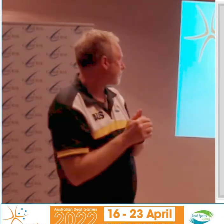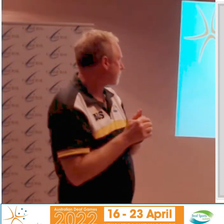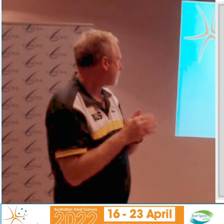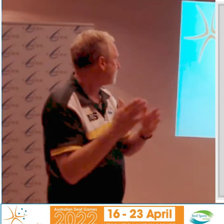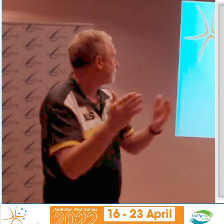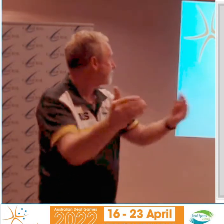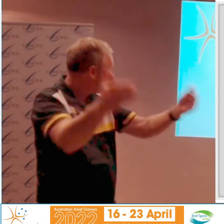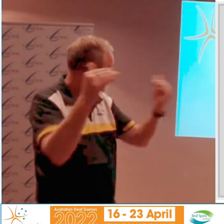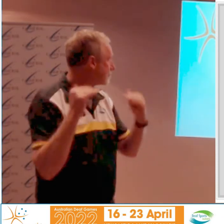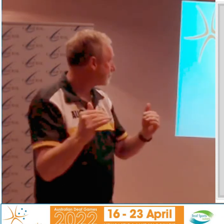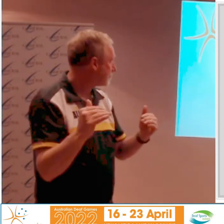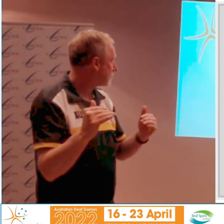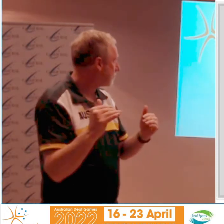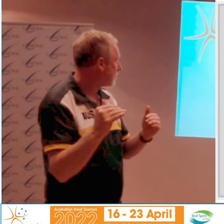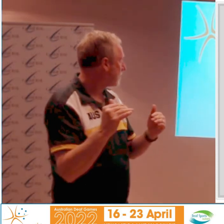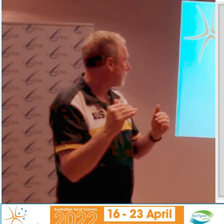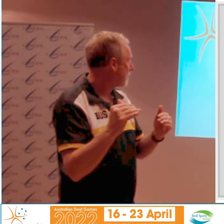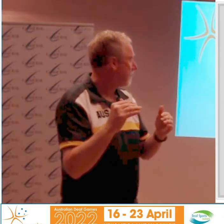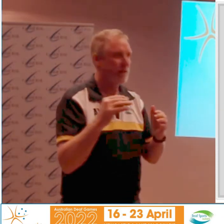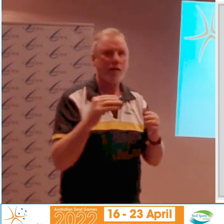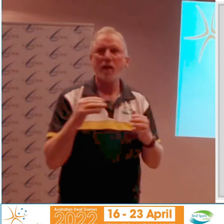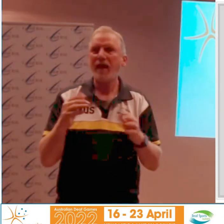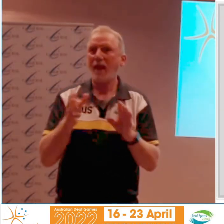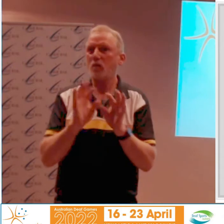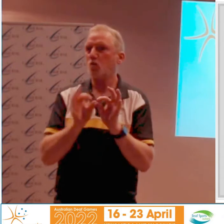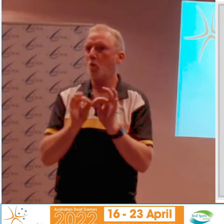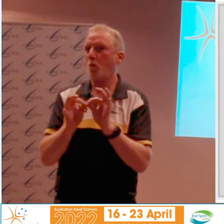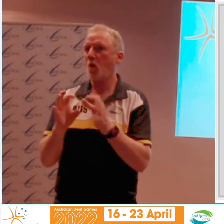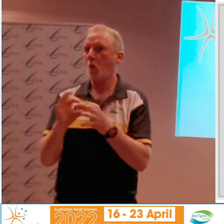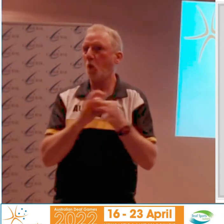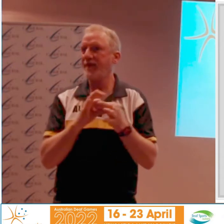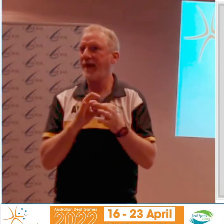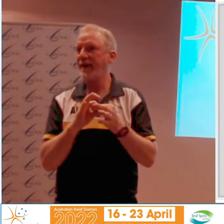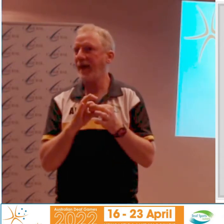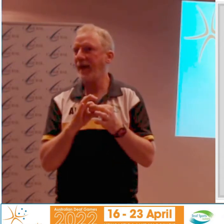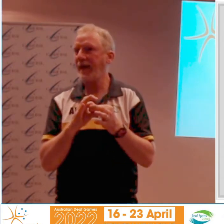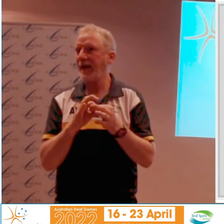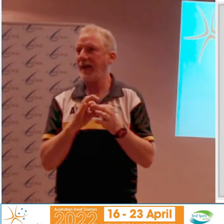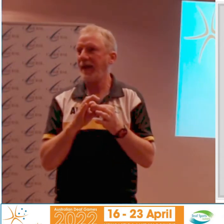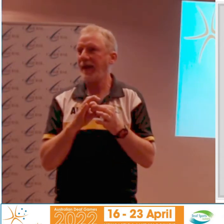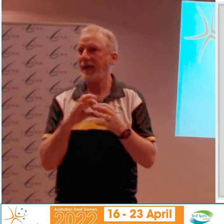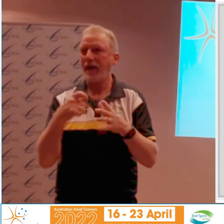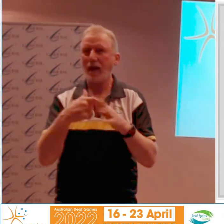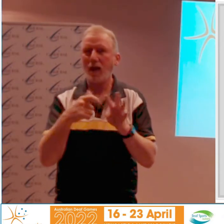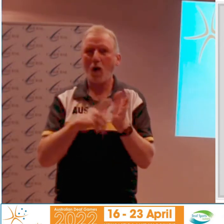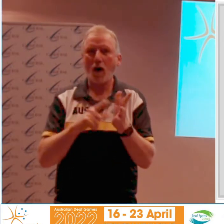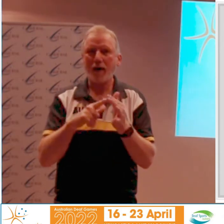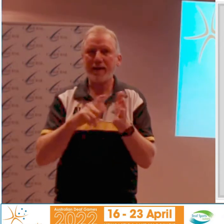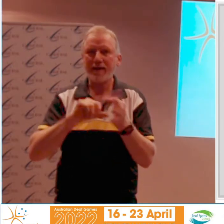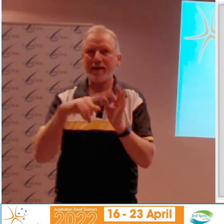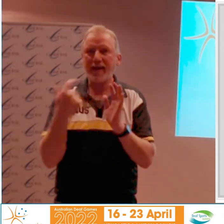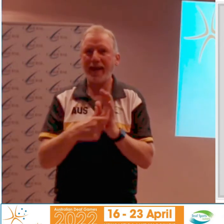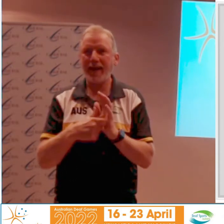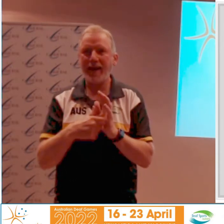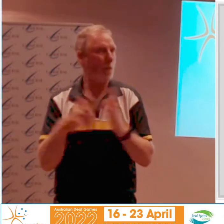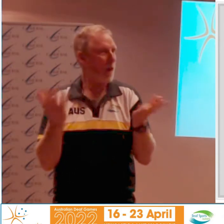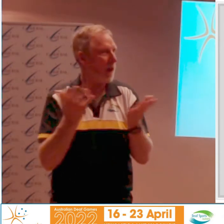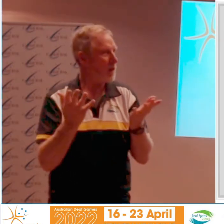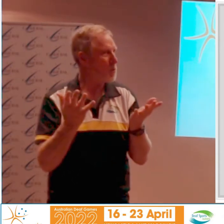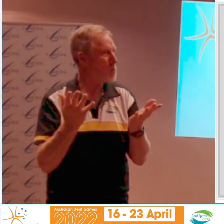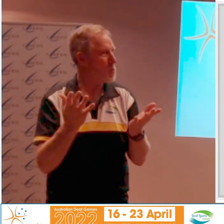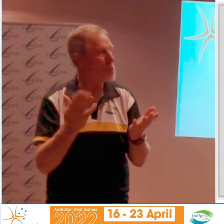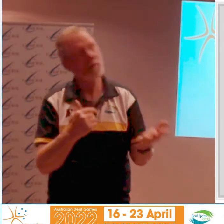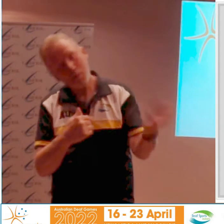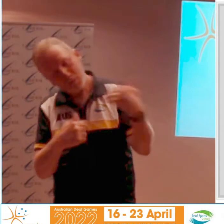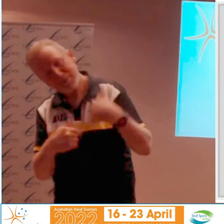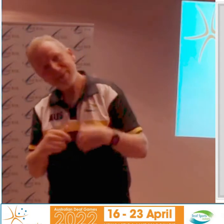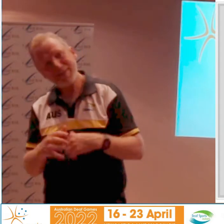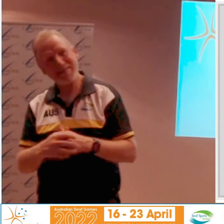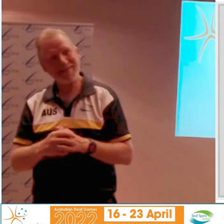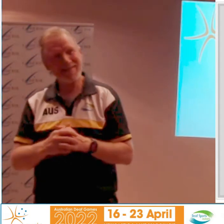next one is interpreter coordinator and that is Kylie Clear where is she? Come up Kylie